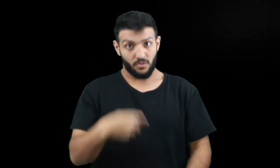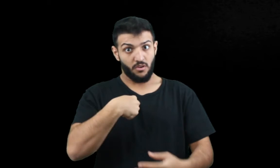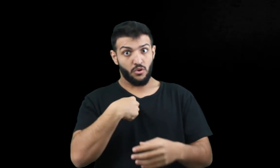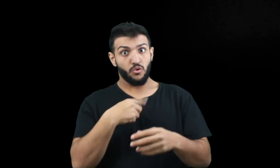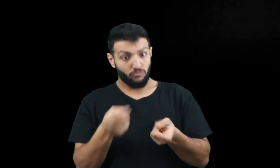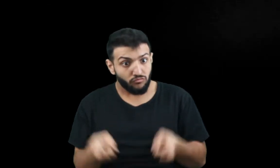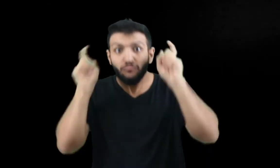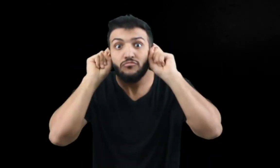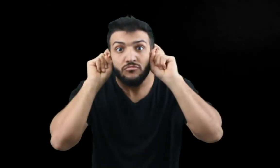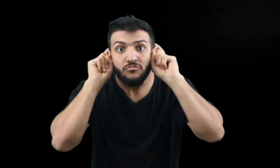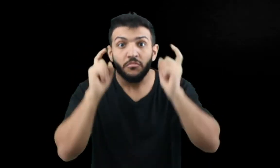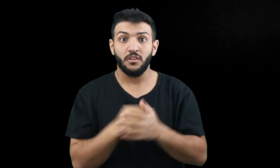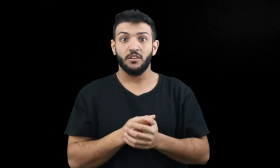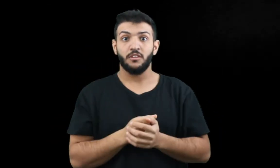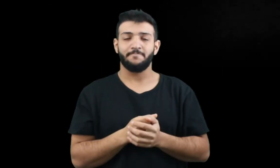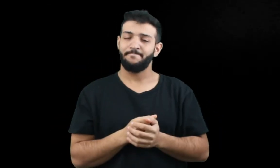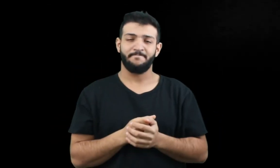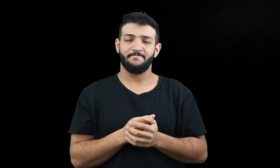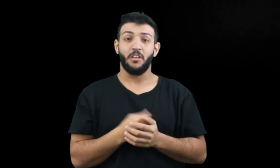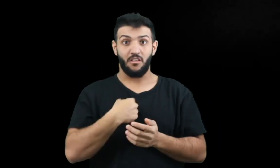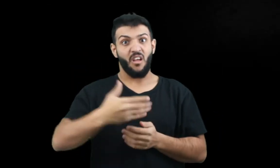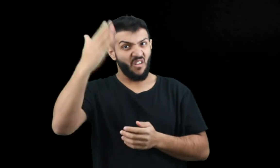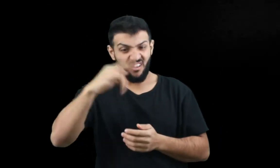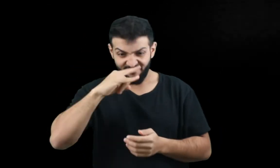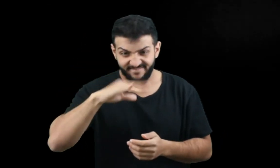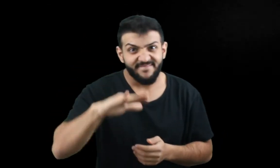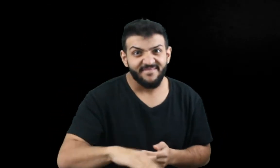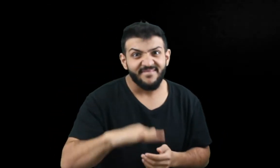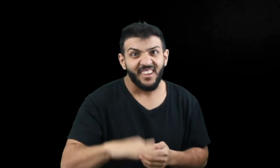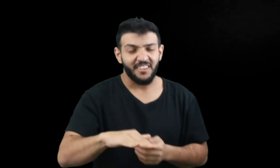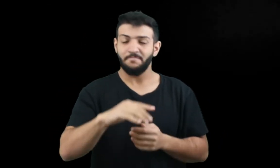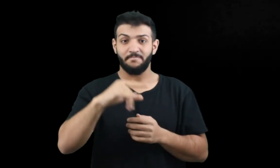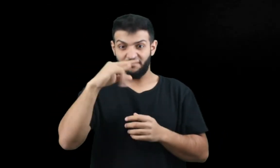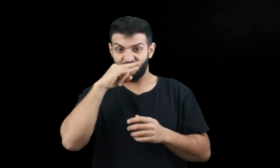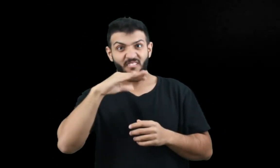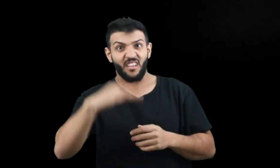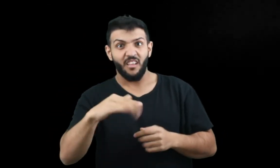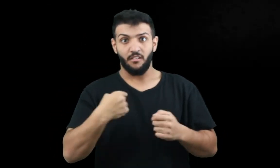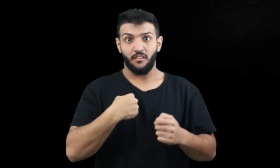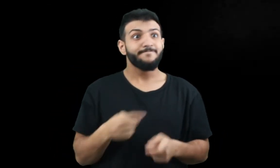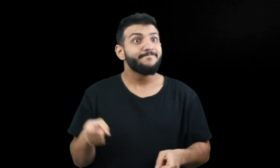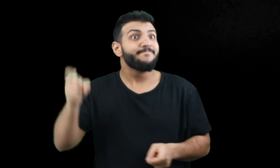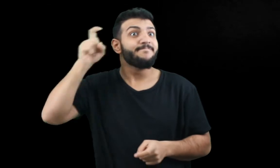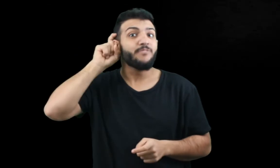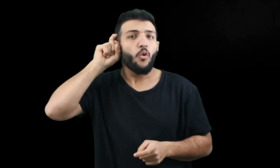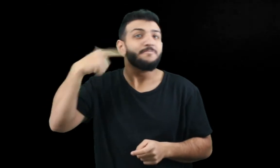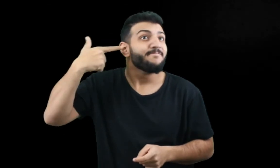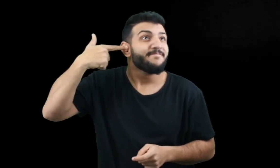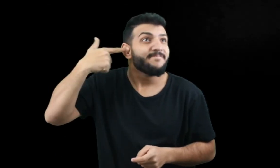They thought I should get hearing aids. So I went for my first hearing test.